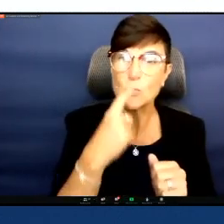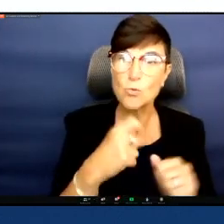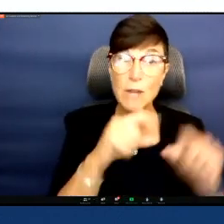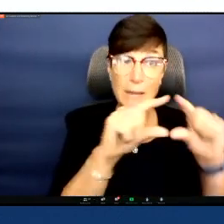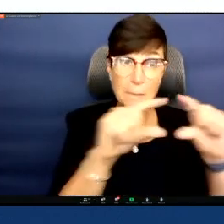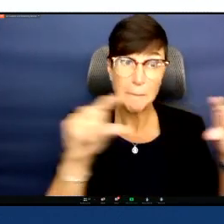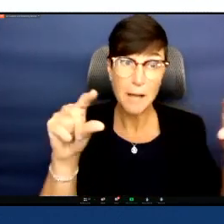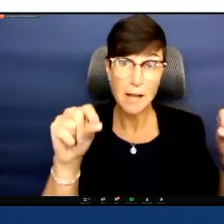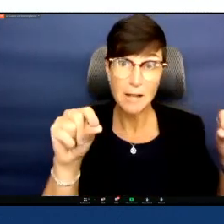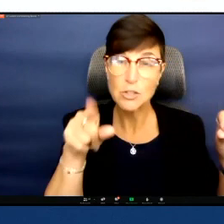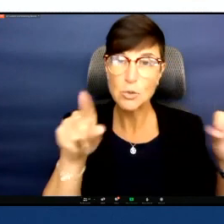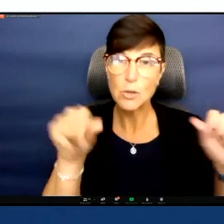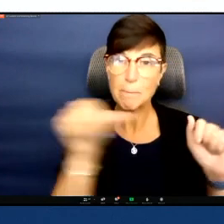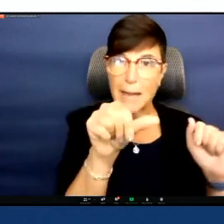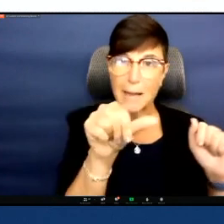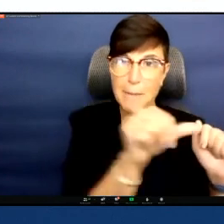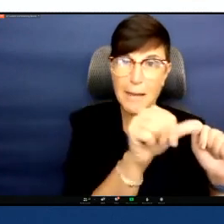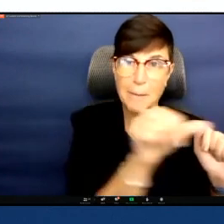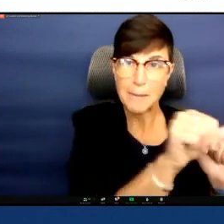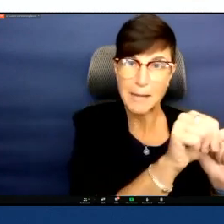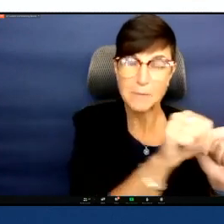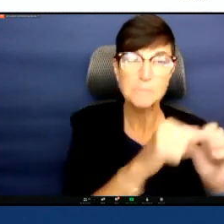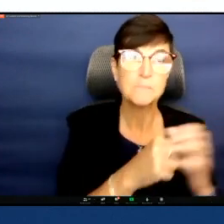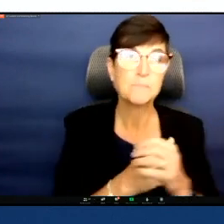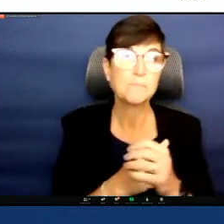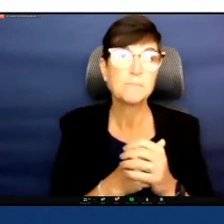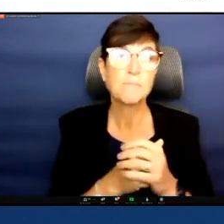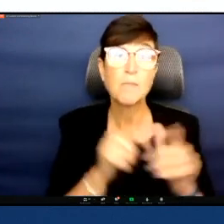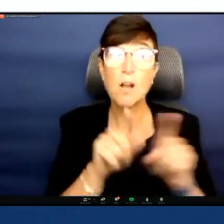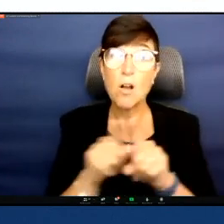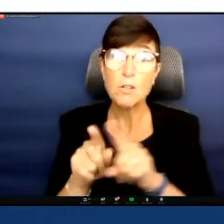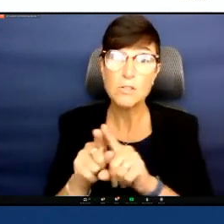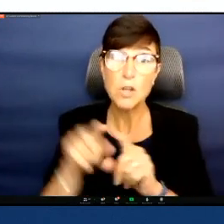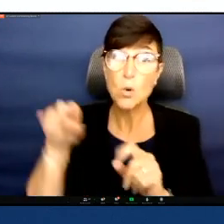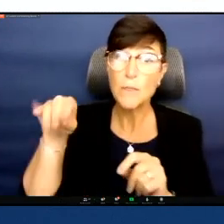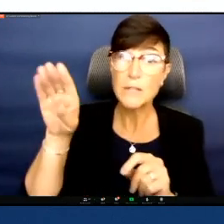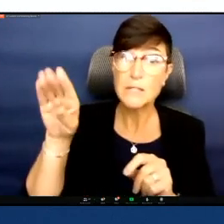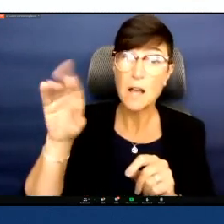feature indicated by the question mark and the top rate, but we'll explain all of this as well,